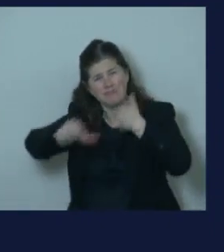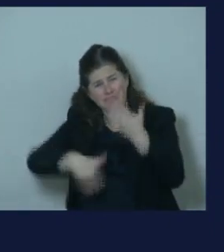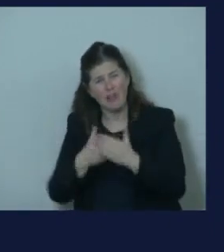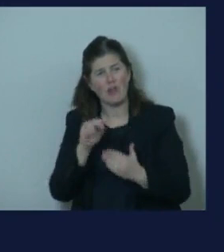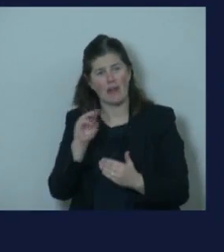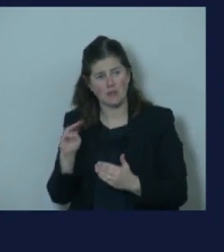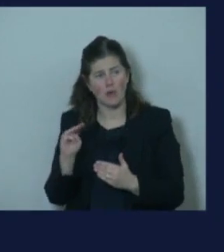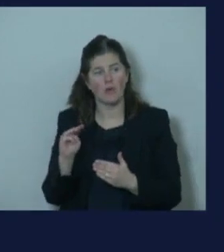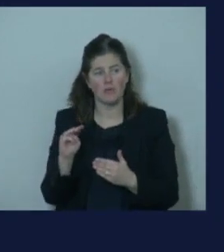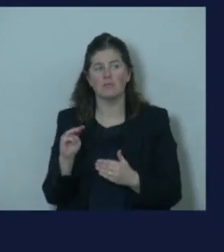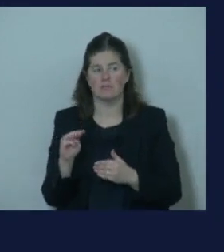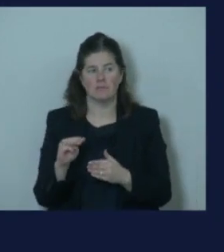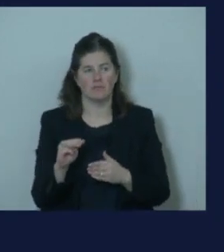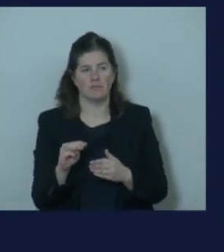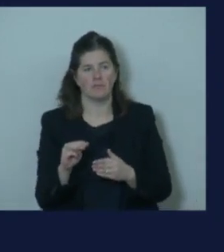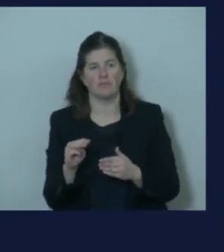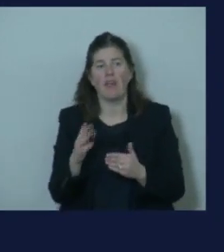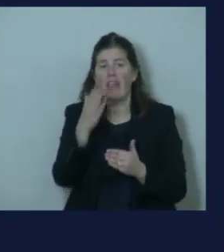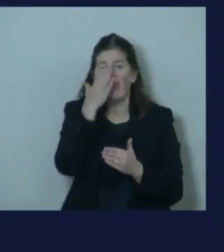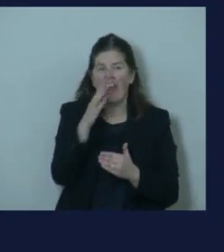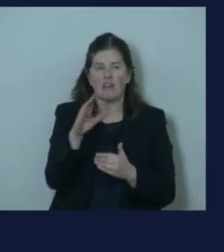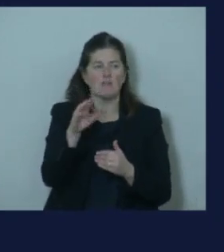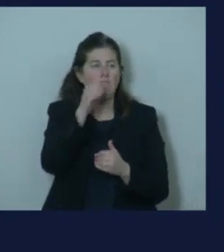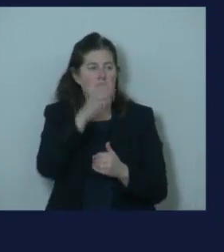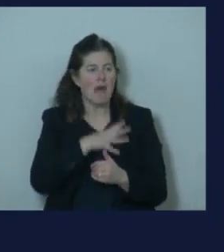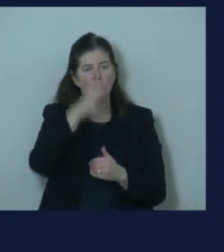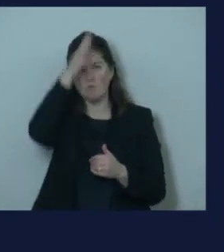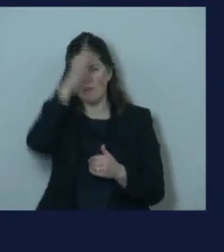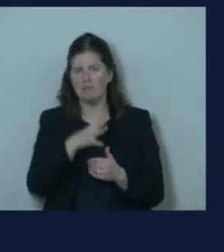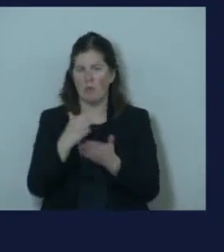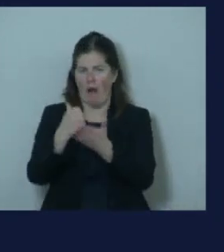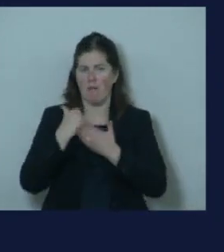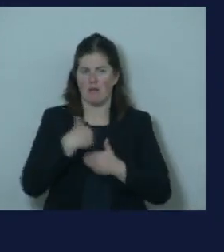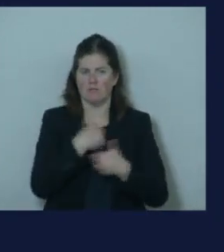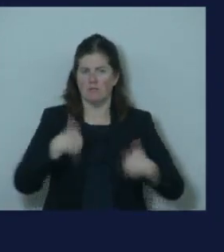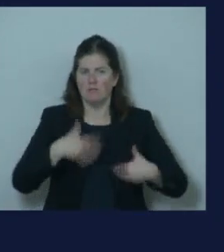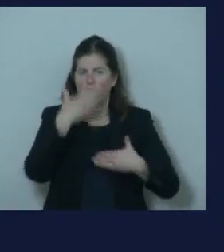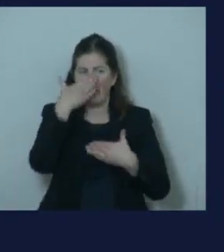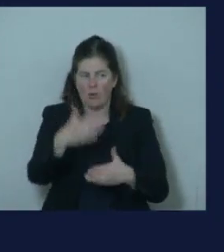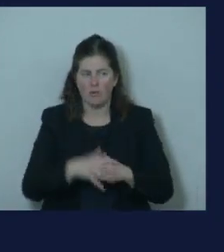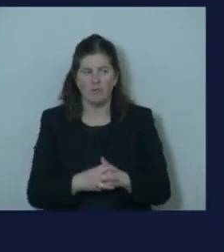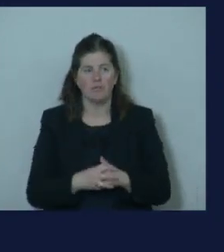WE HAVE AN OBLIGATION, EVERY NEW MEXICAN, TO SUPPORT AND SERVE AND PROTECT EVERY NEW MEXICAN.